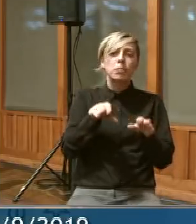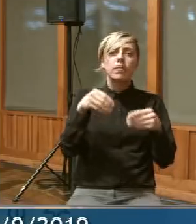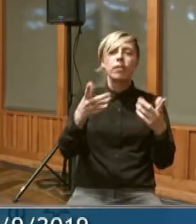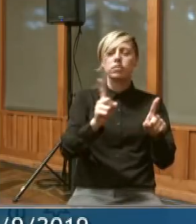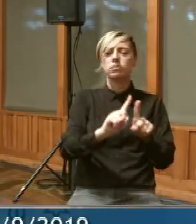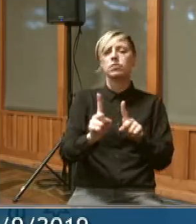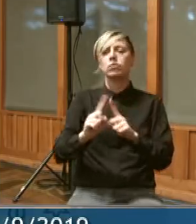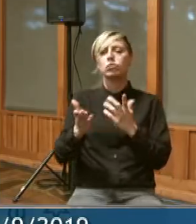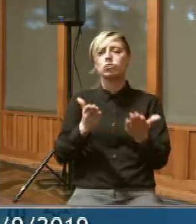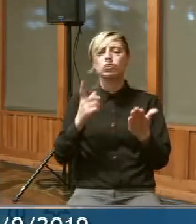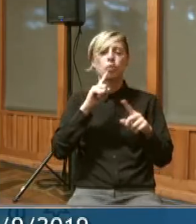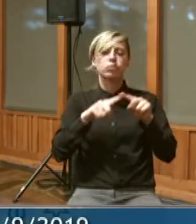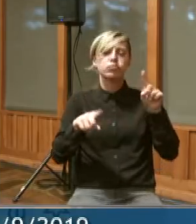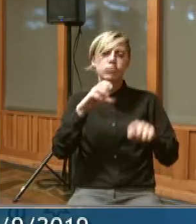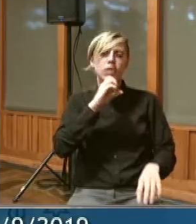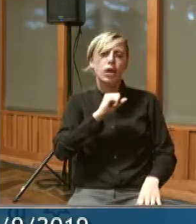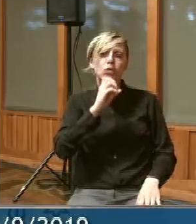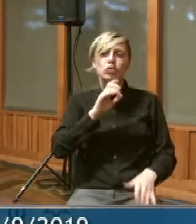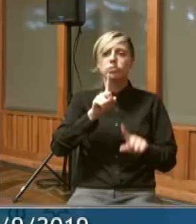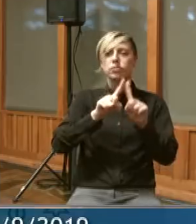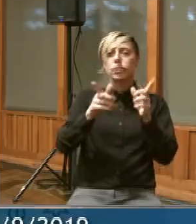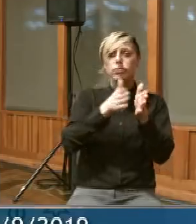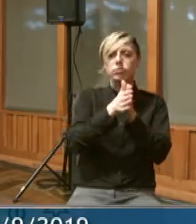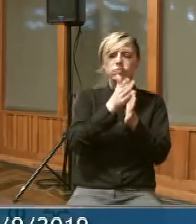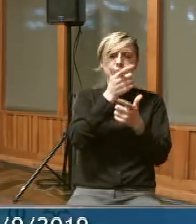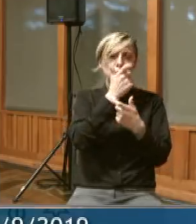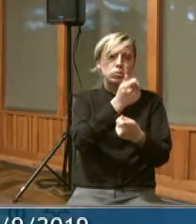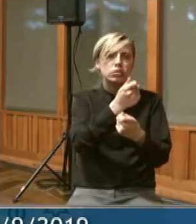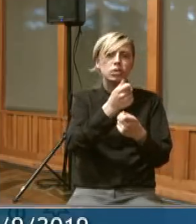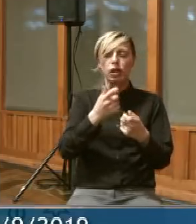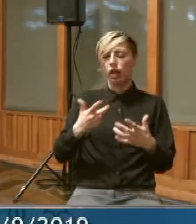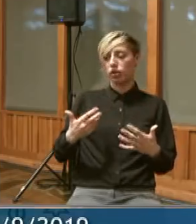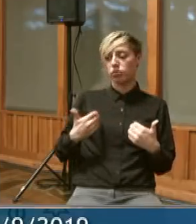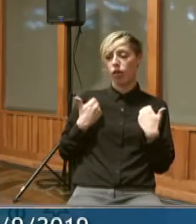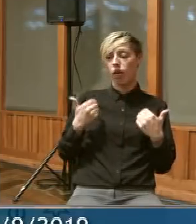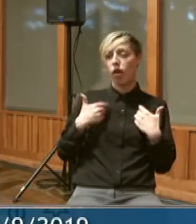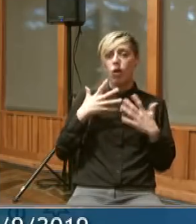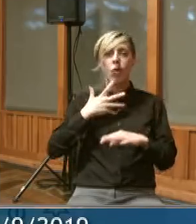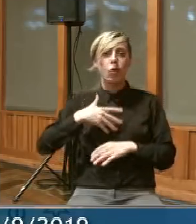CENTERS. CENTERS SHOULD SERVE THE NEEDS OF MANY AGES AND INTERESTS AND PROVIDE A CHANCE TO GAIN SKILLS